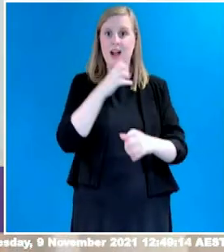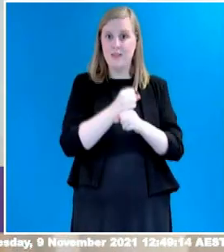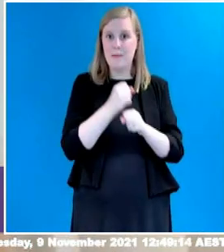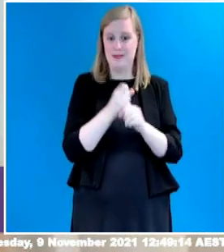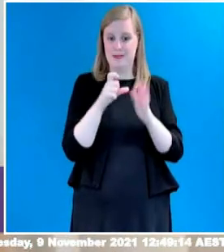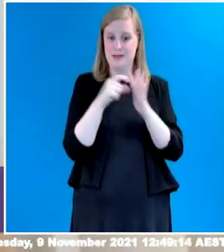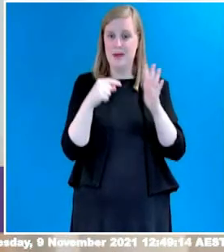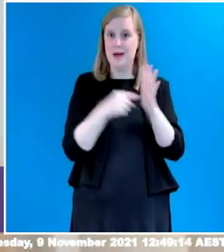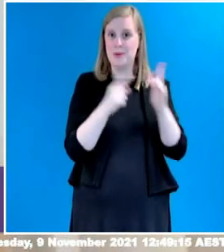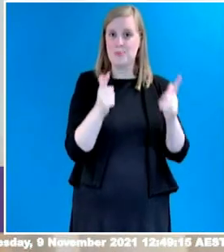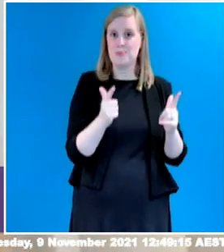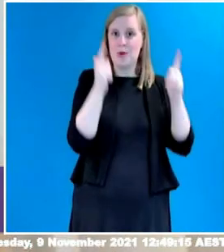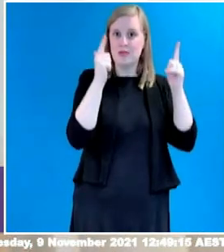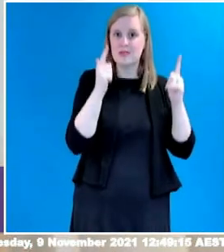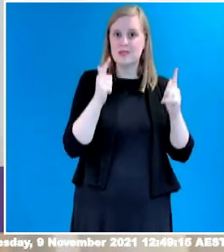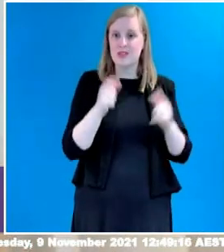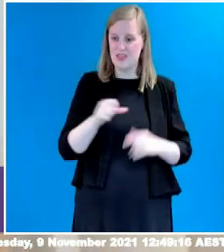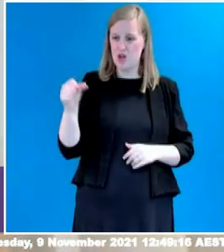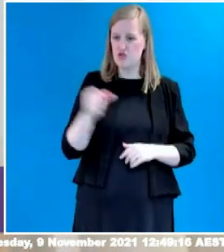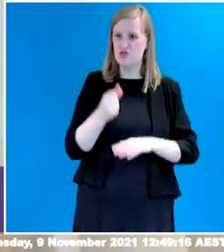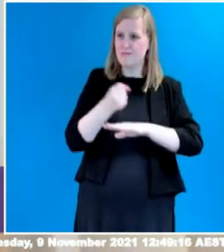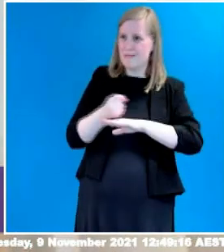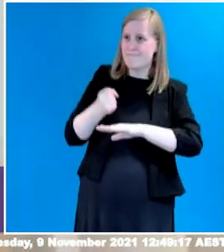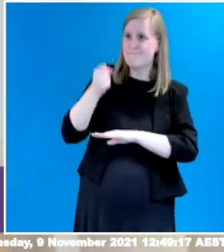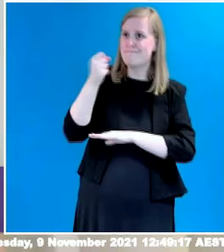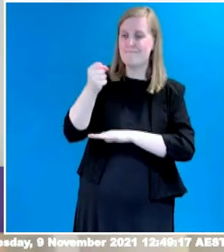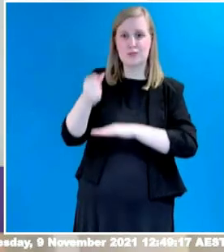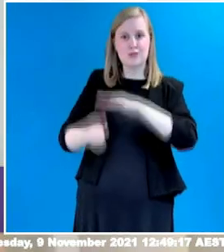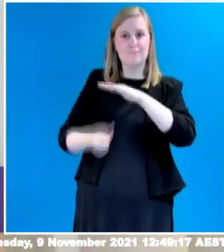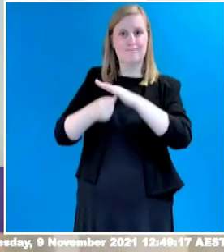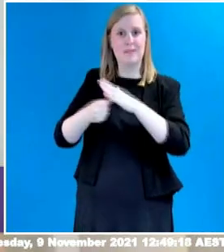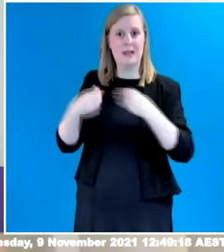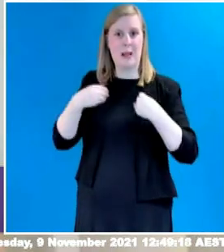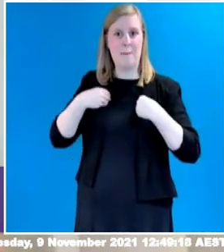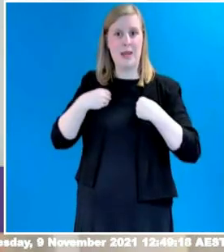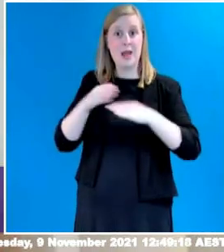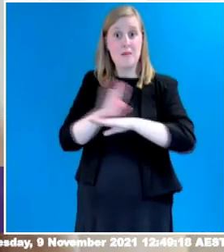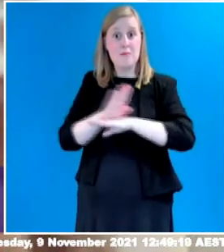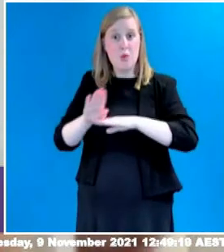are incredibly talented, incisive, strategic people, except that the people